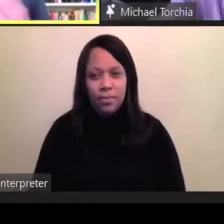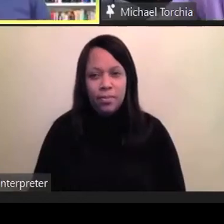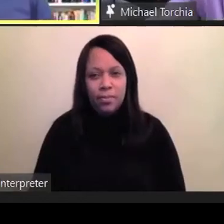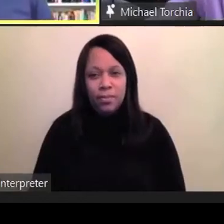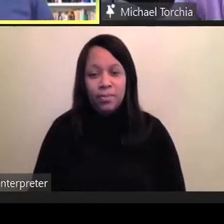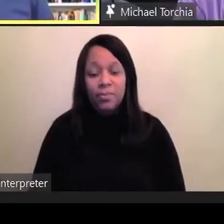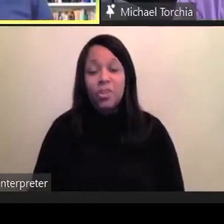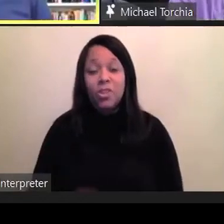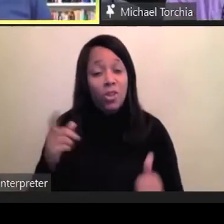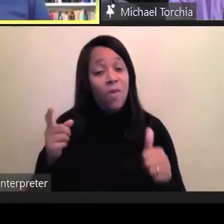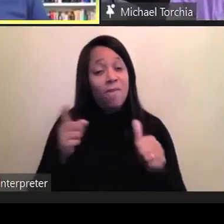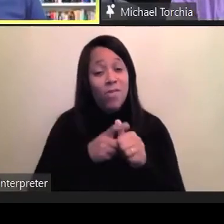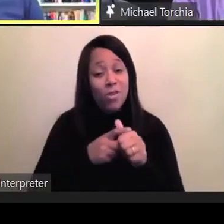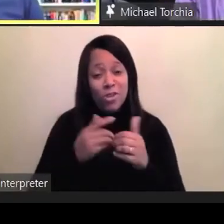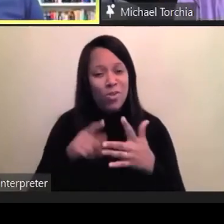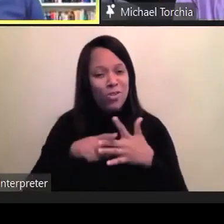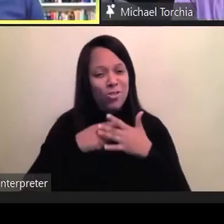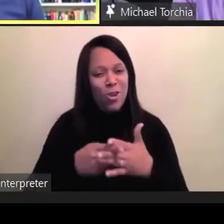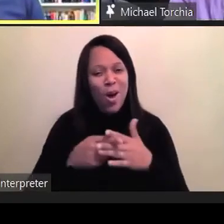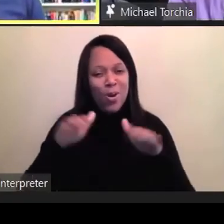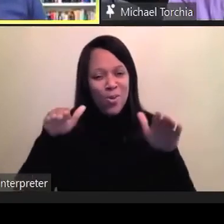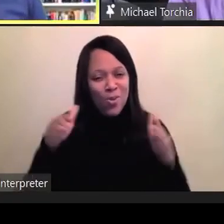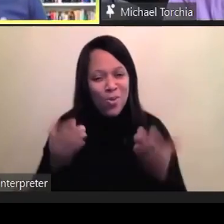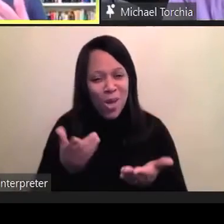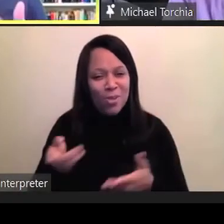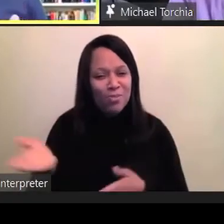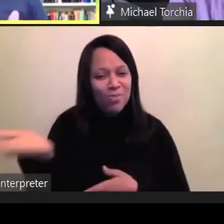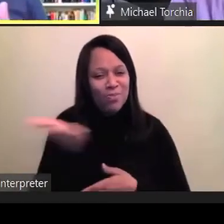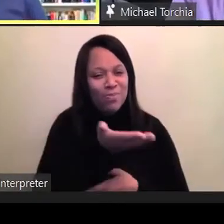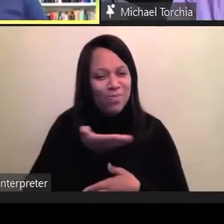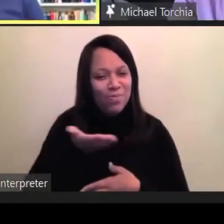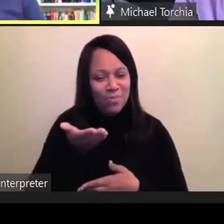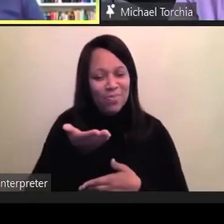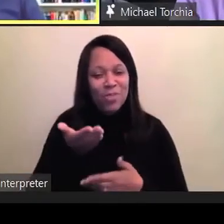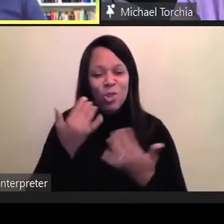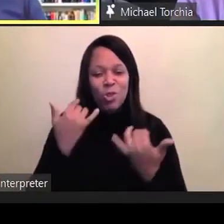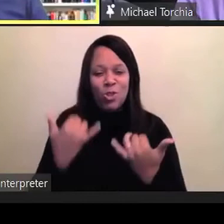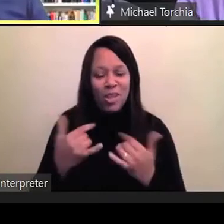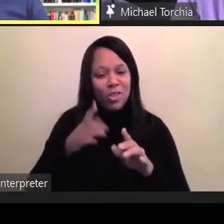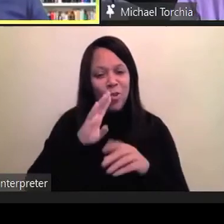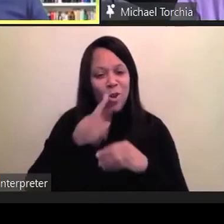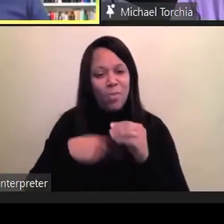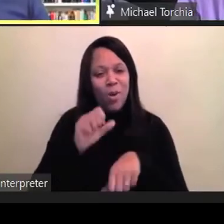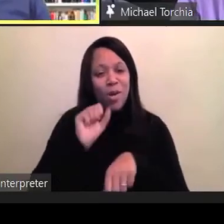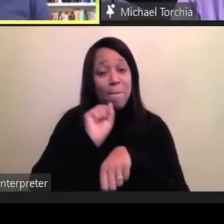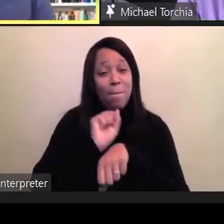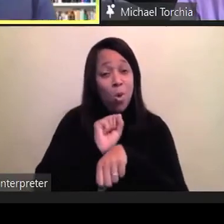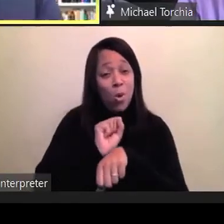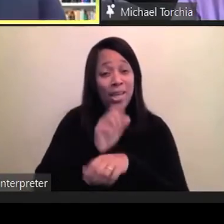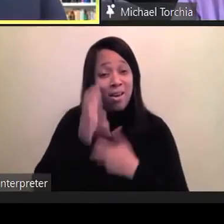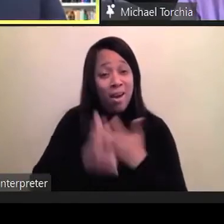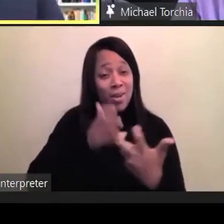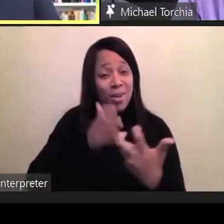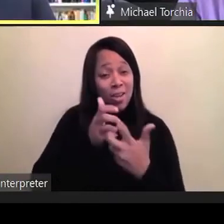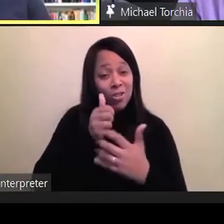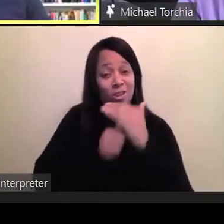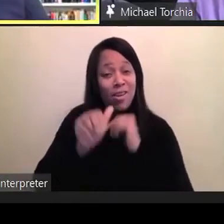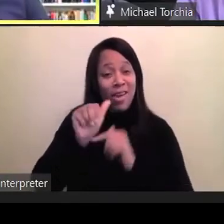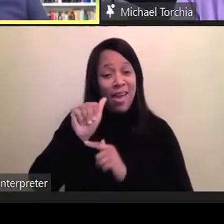to welcome all of you to today's presentation on employee accommodations under the ADA with a special focus on the deaf, the hard of hearing,